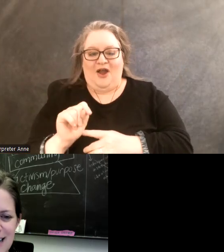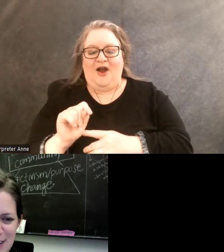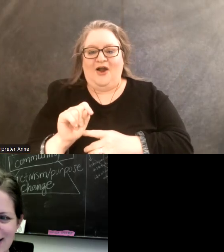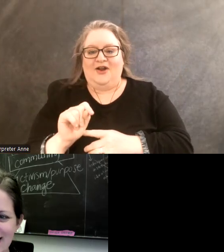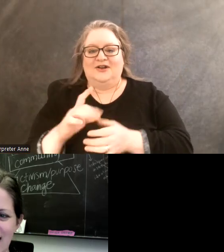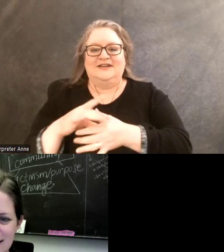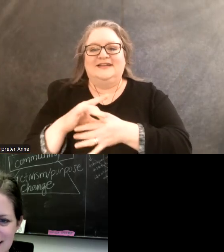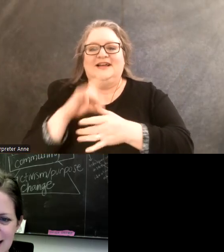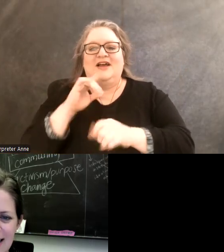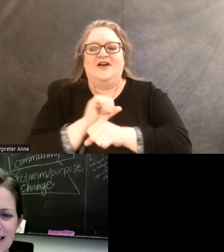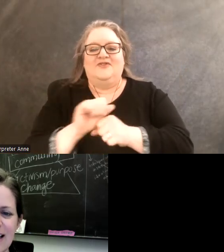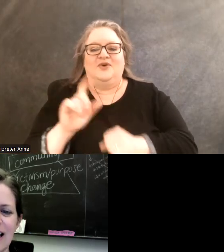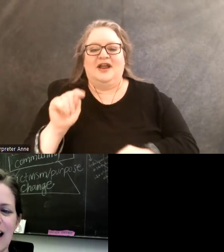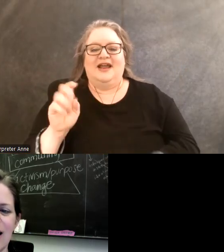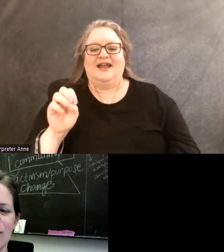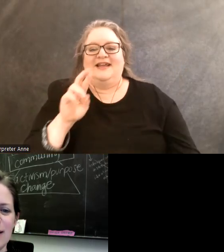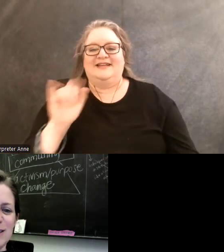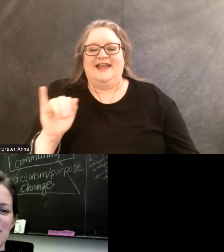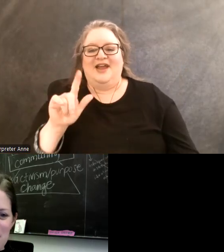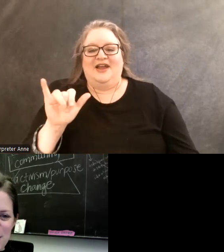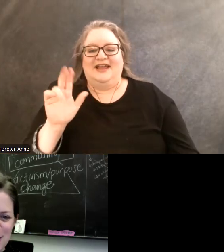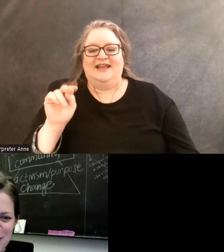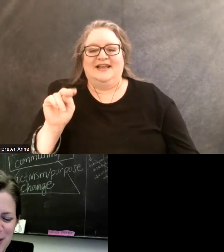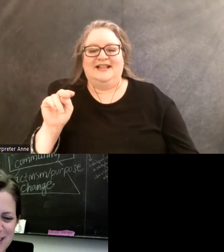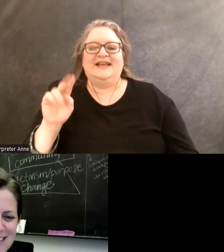Terri Lynne Hudson. And so looking forward to this